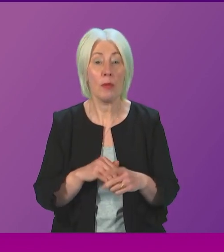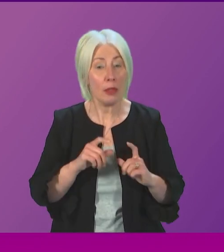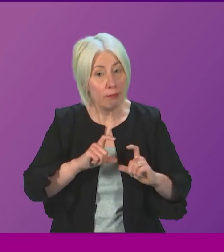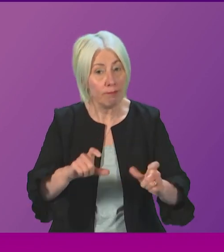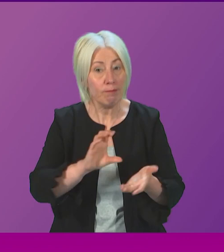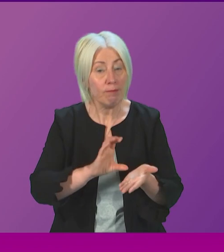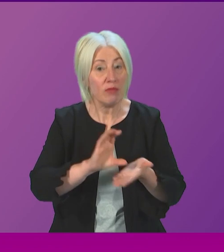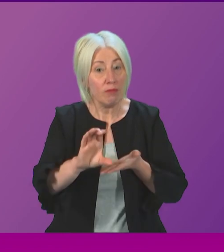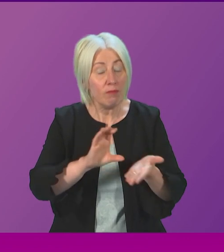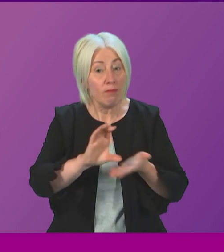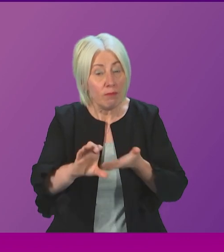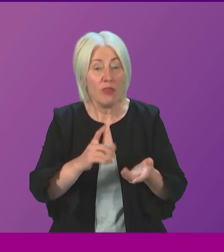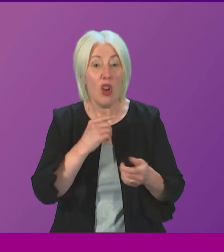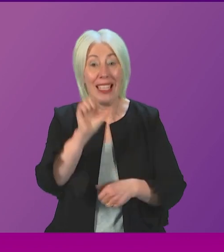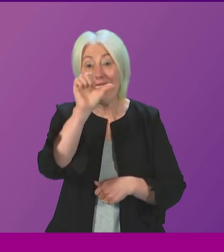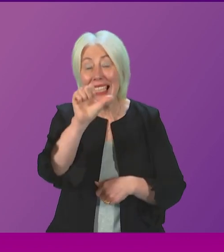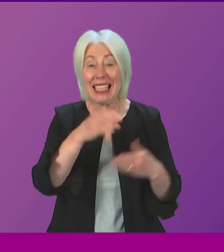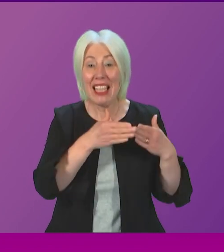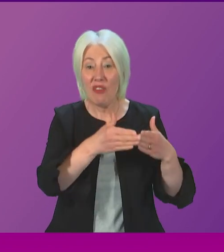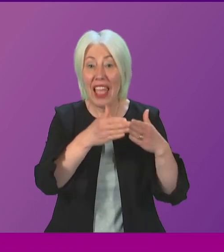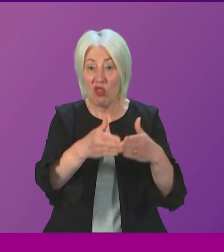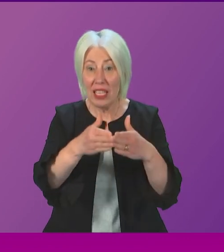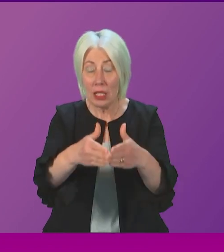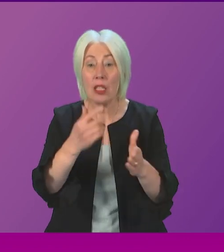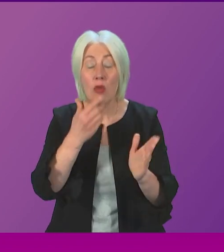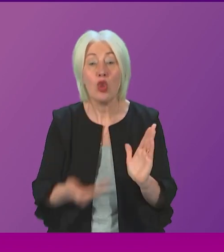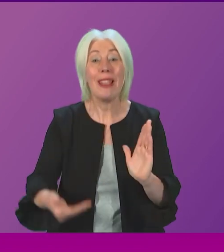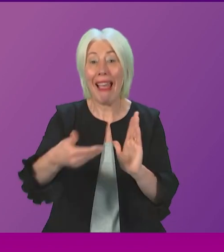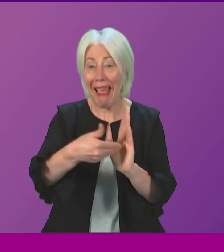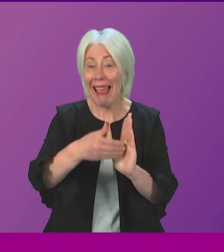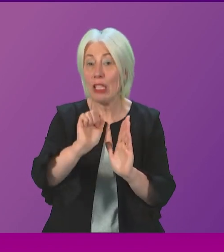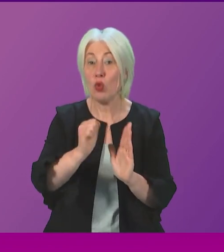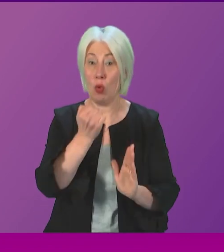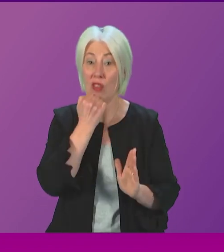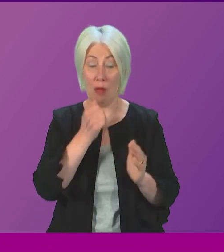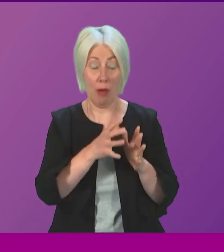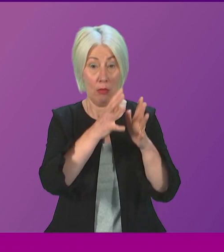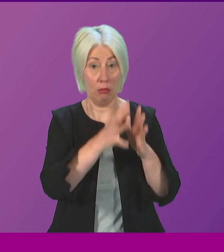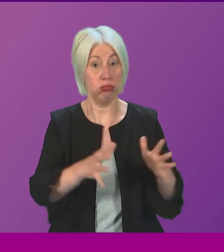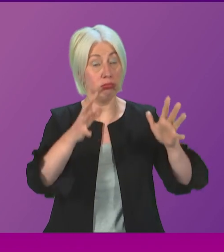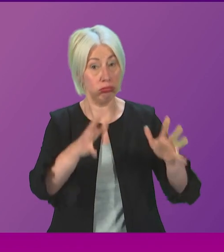by investing in six ferries to add to the resilience of the fleet.